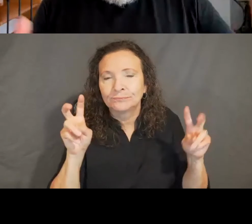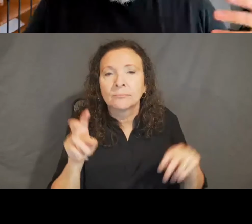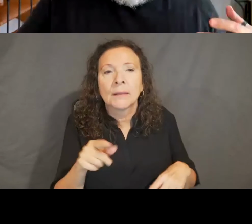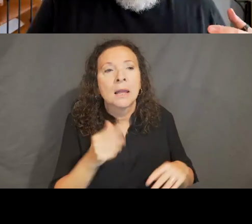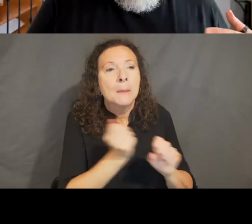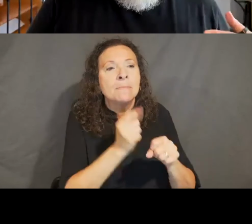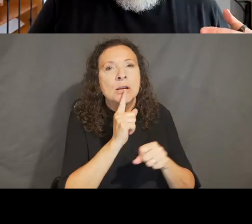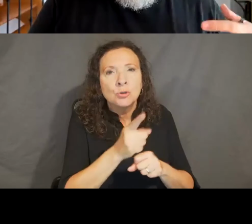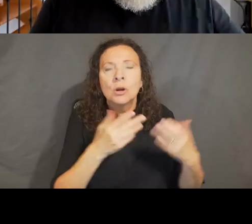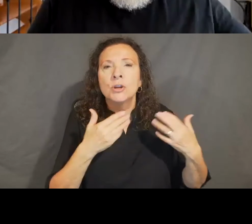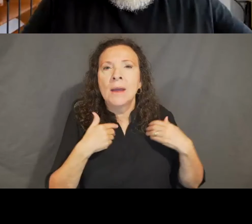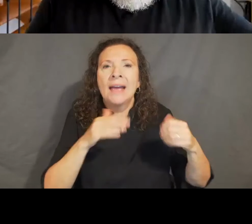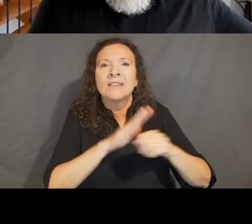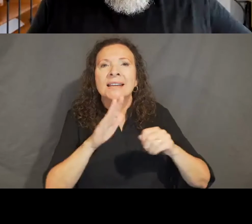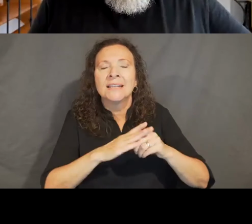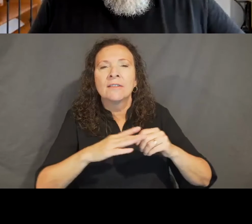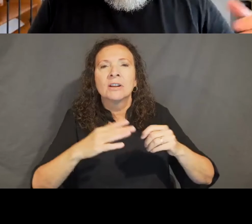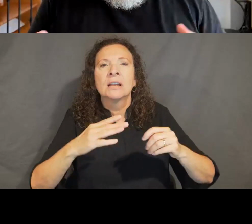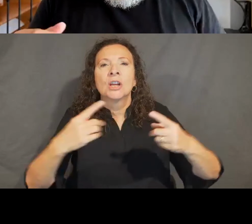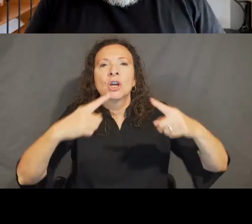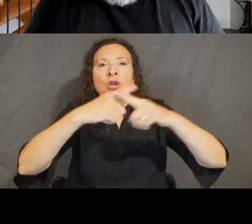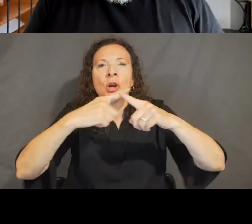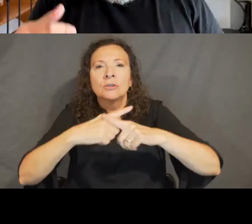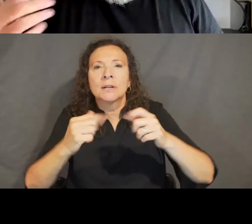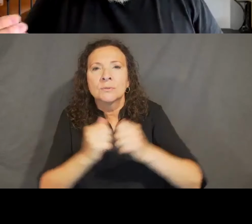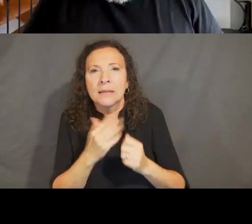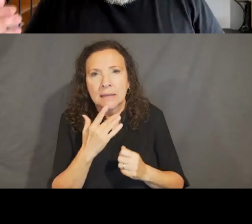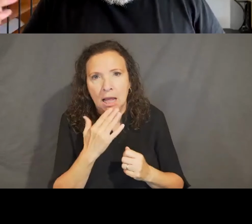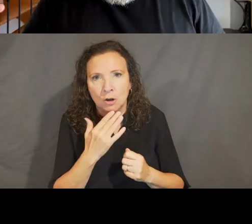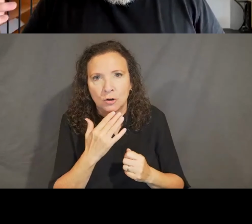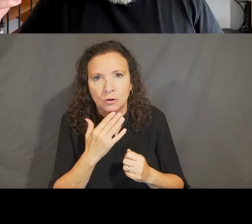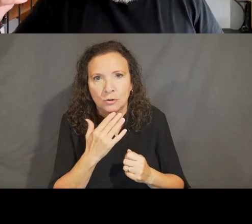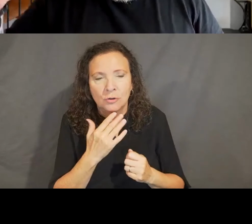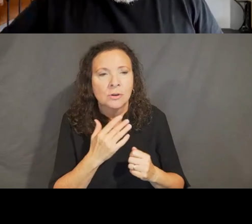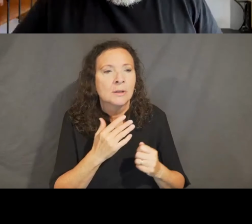Something that we know about from WCAG, you should not assume that people can perceive